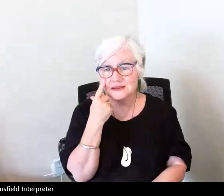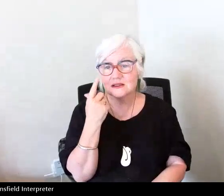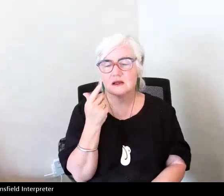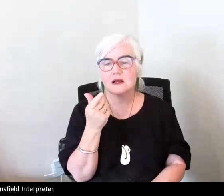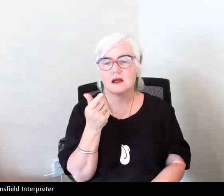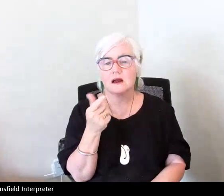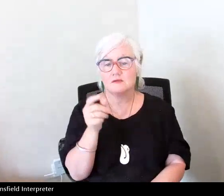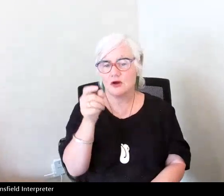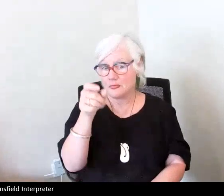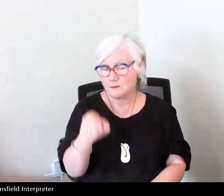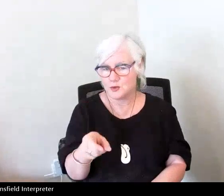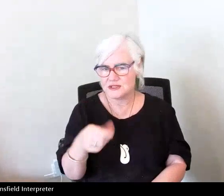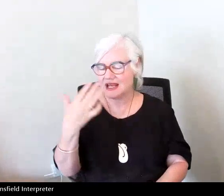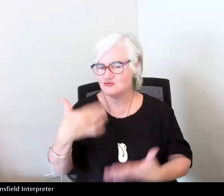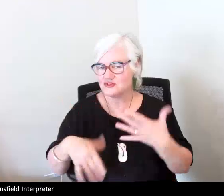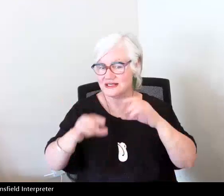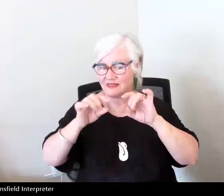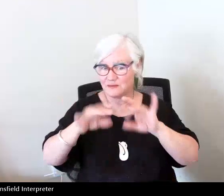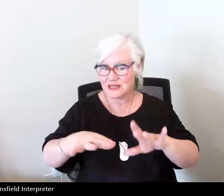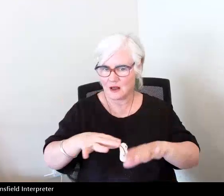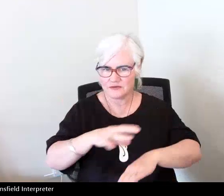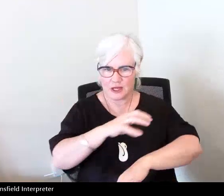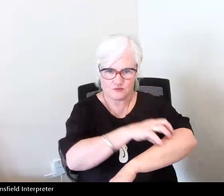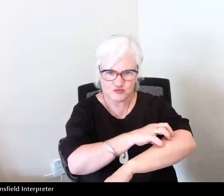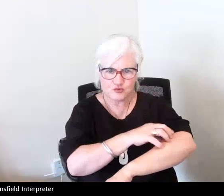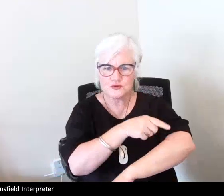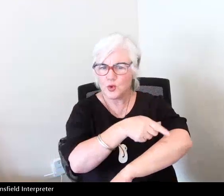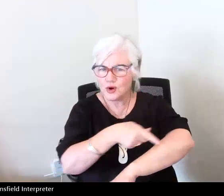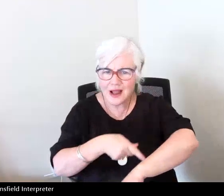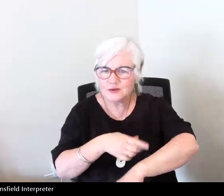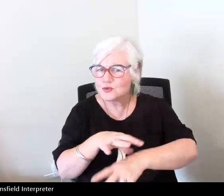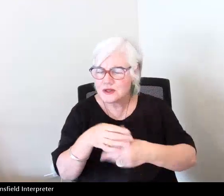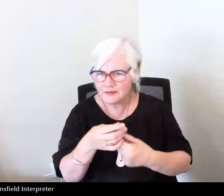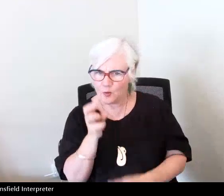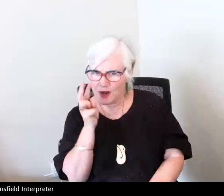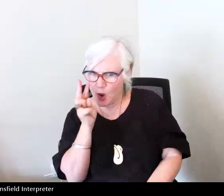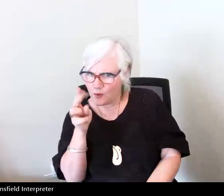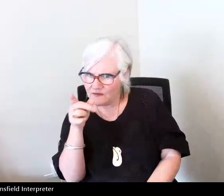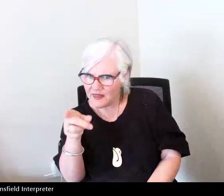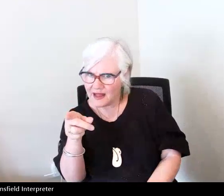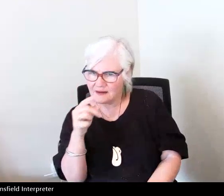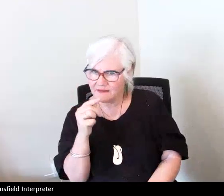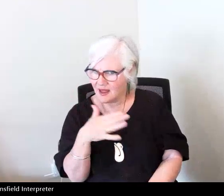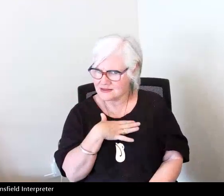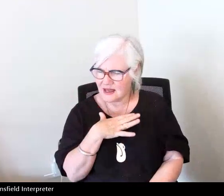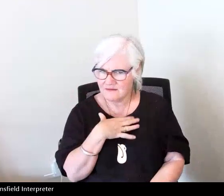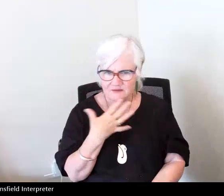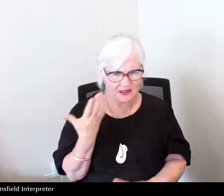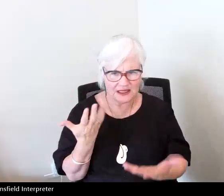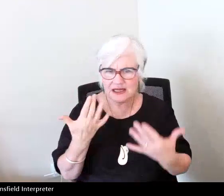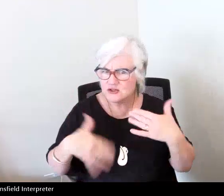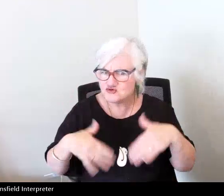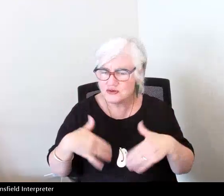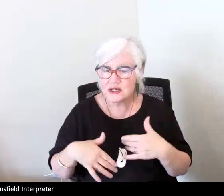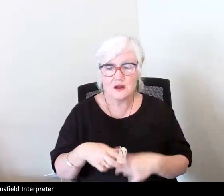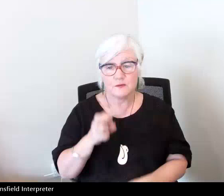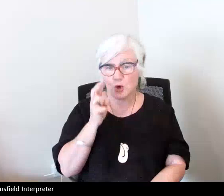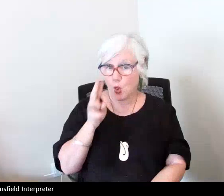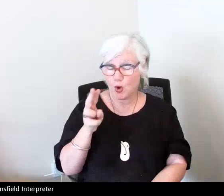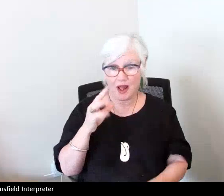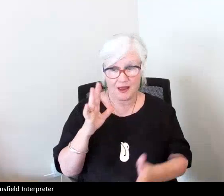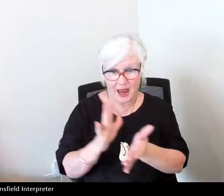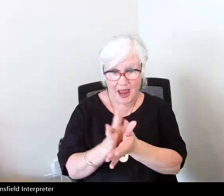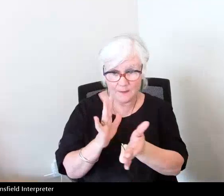injuries on themselves, that's one thing we do look out for. Are they happy where they're living.